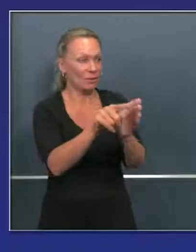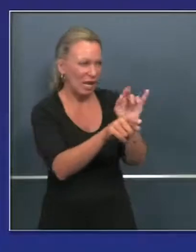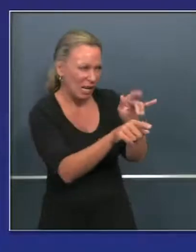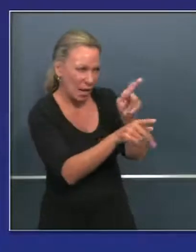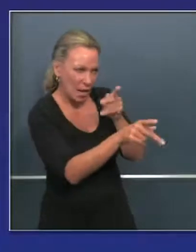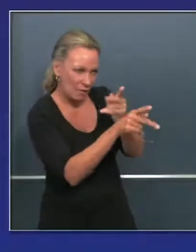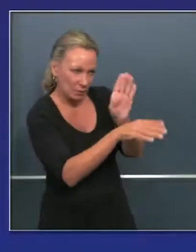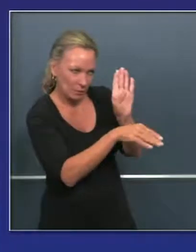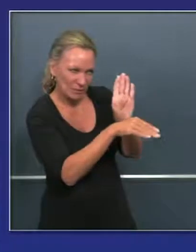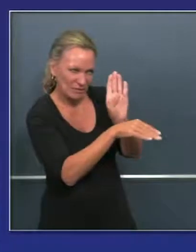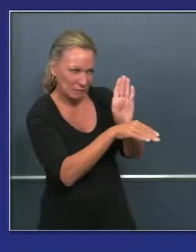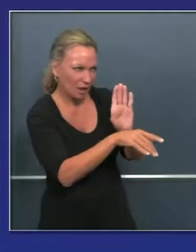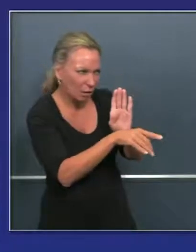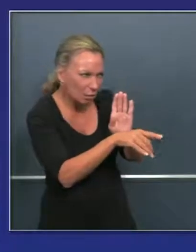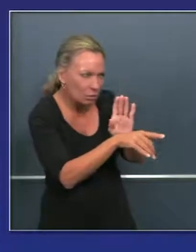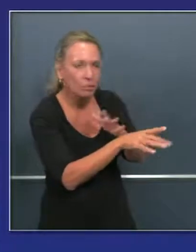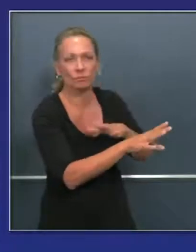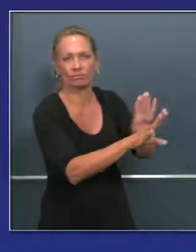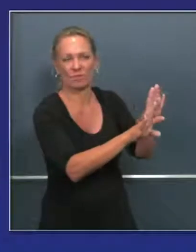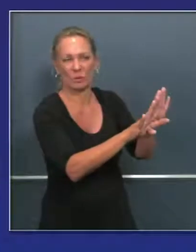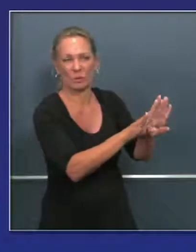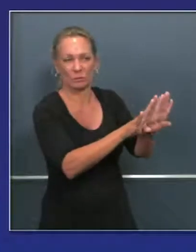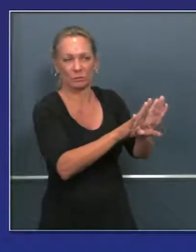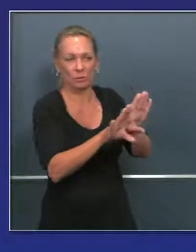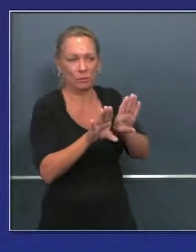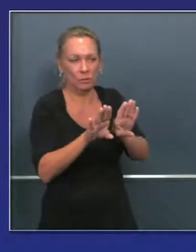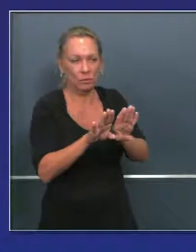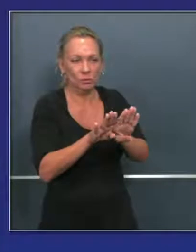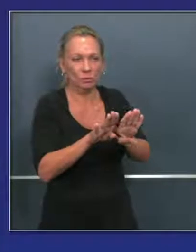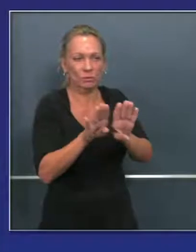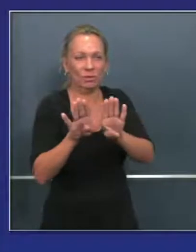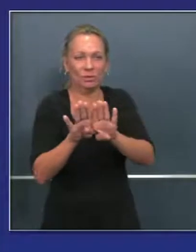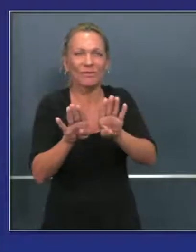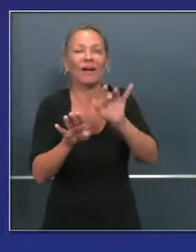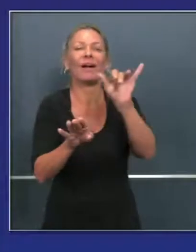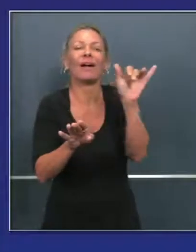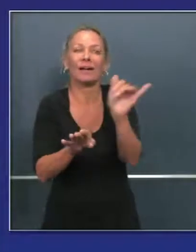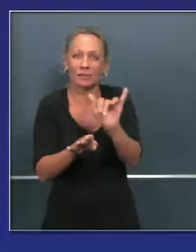only in Health and Human Services through the Department of Public Health but inviting a wide